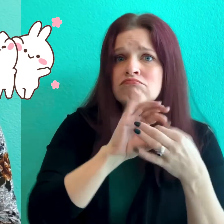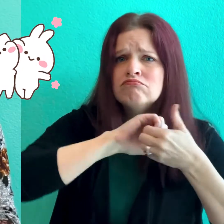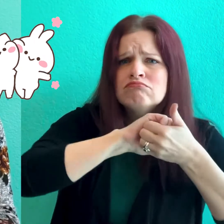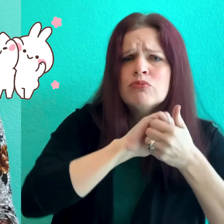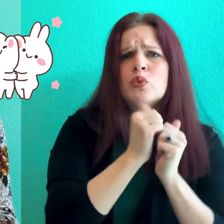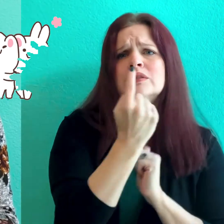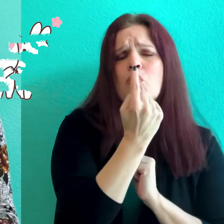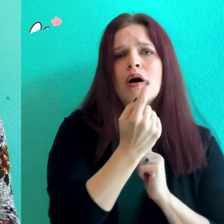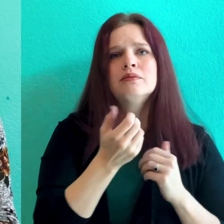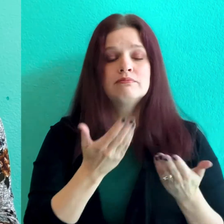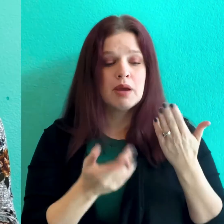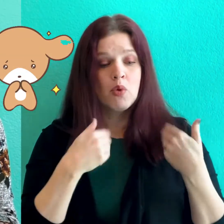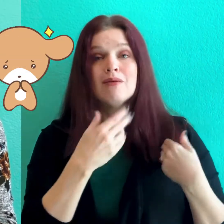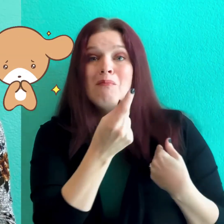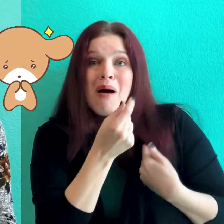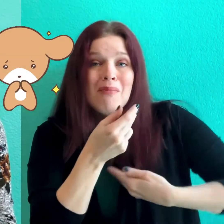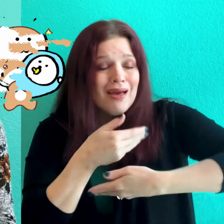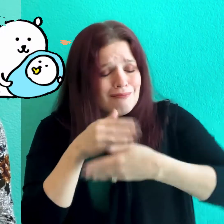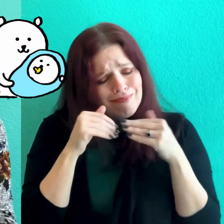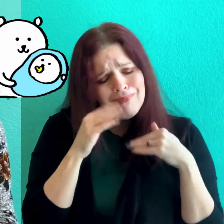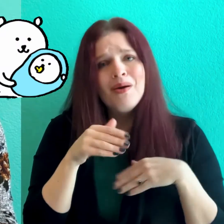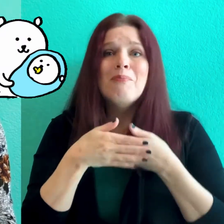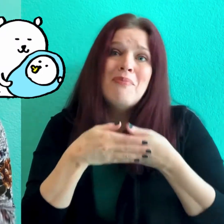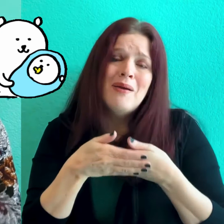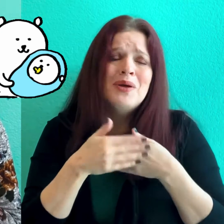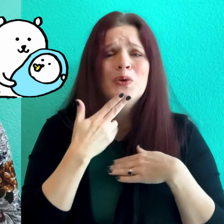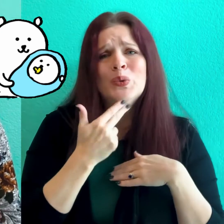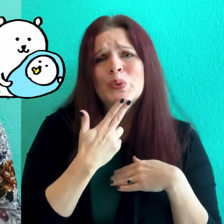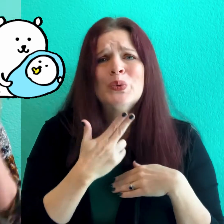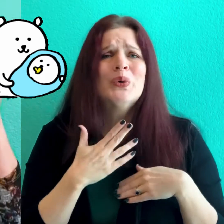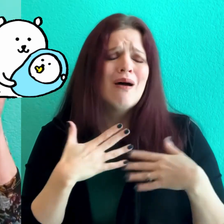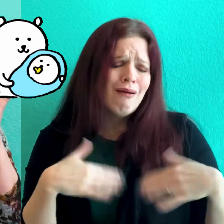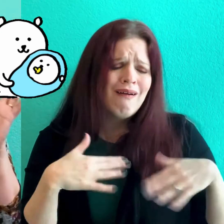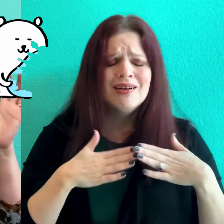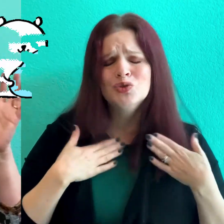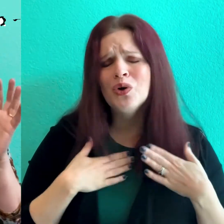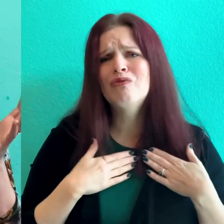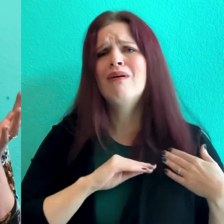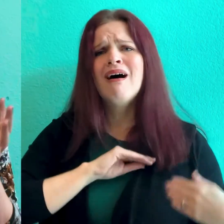So when you think about looking into a puppy dog's eyes or a baby's eyes, oh, my gosh, they're so cute and big and joyful,